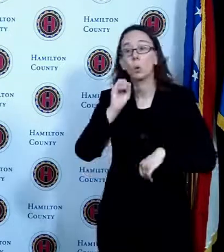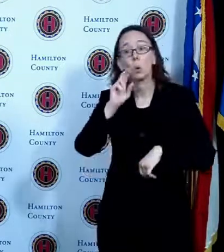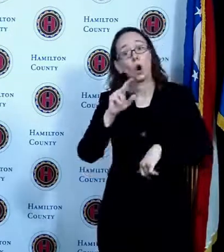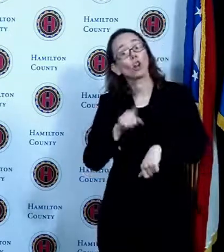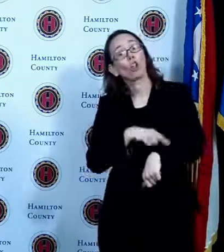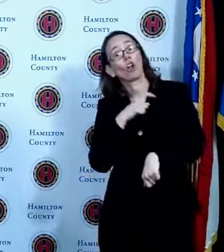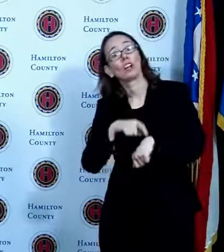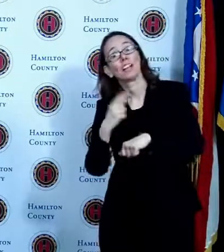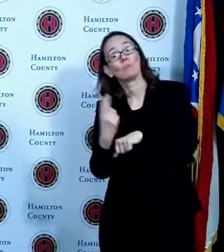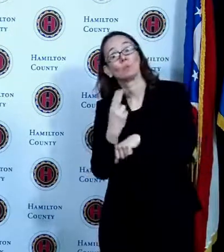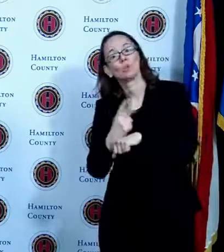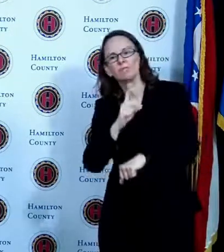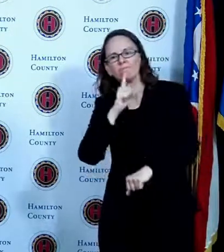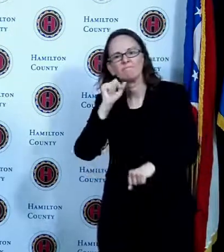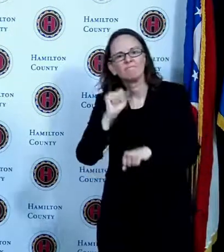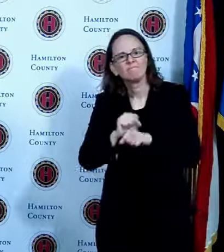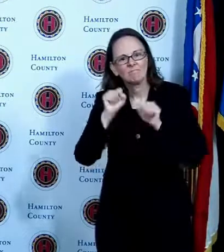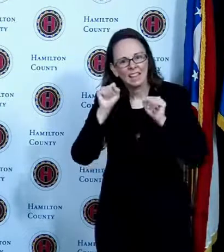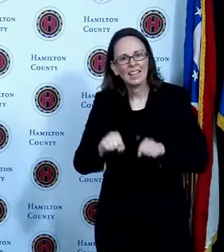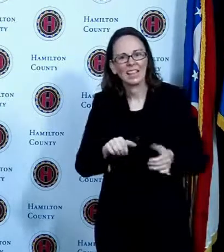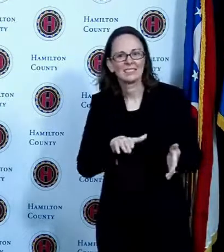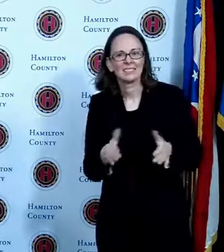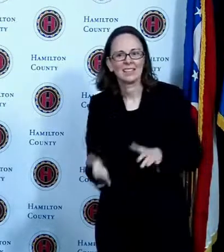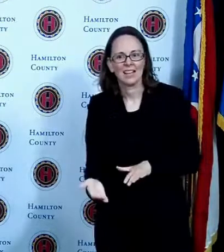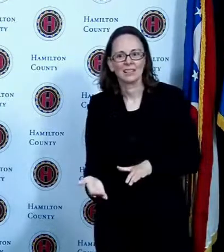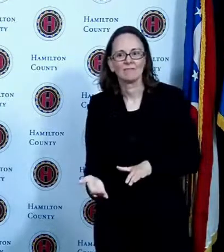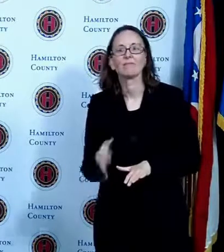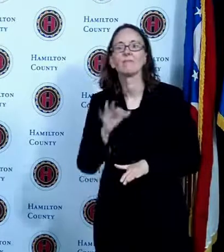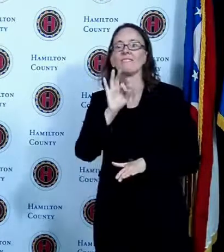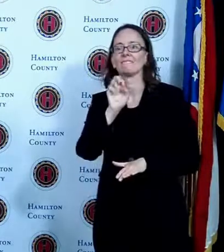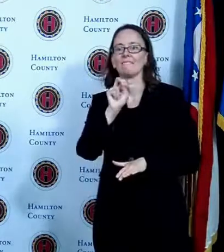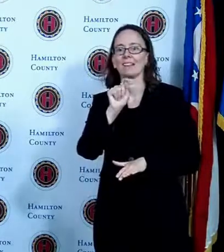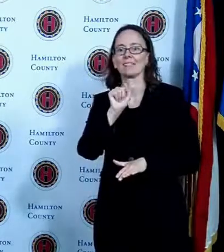fentanyl and carfentanyl in the drug supply it is important that people hear